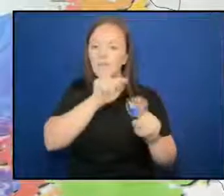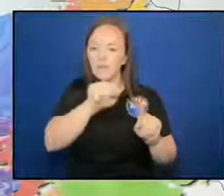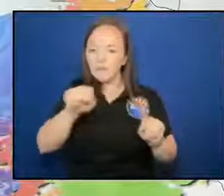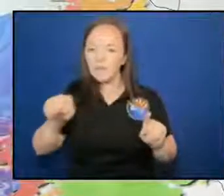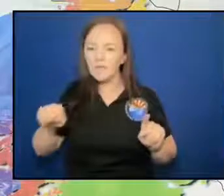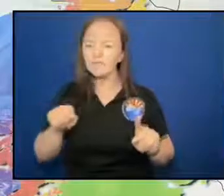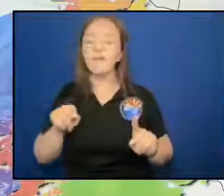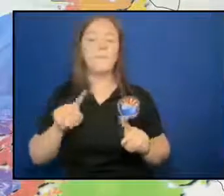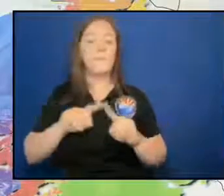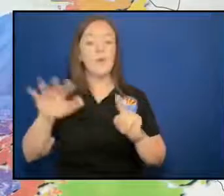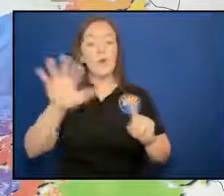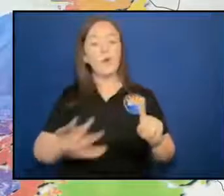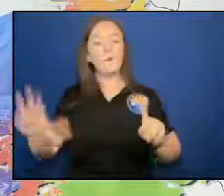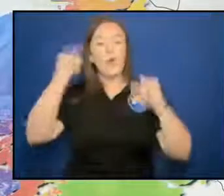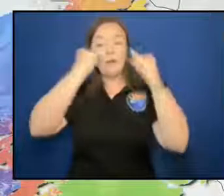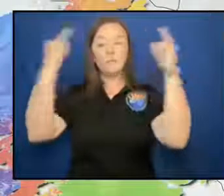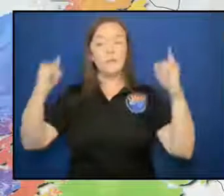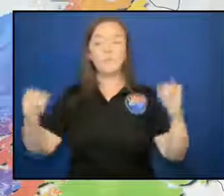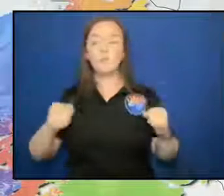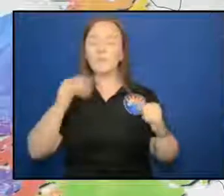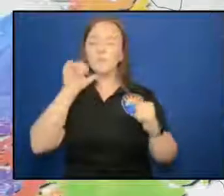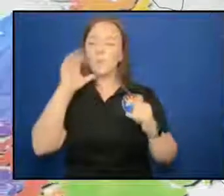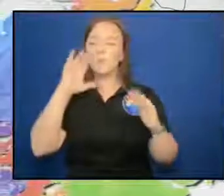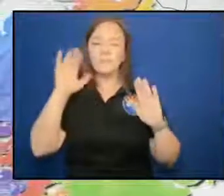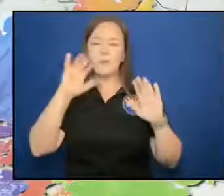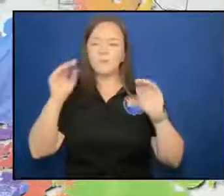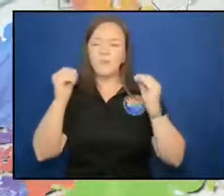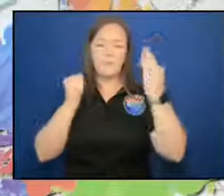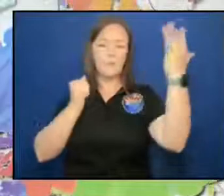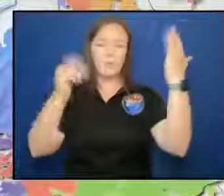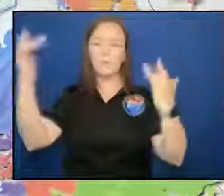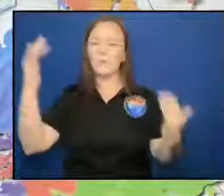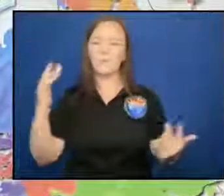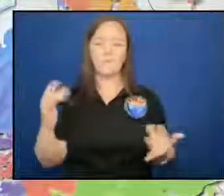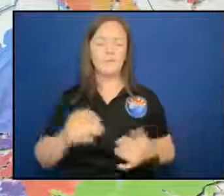SEE FLASH FLOOD WARNING COMING OUT AND SO YOU WILL SEE